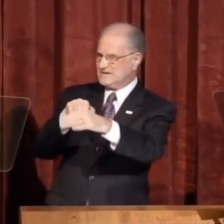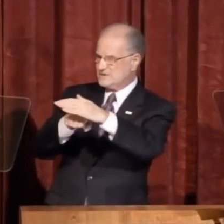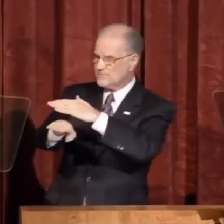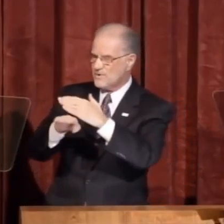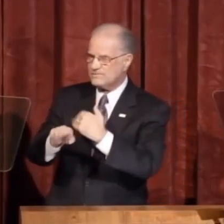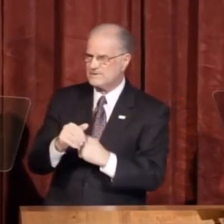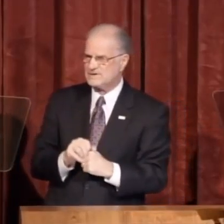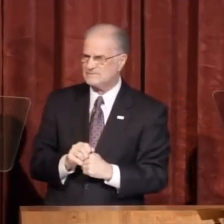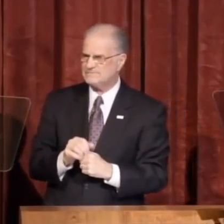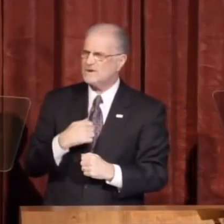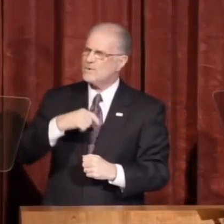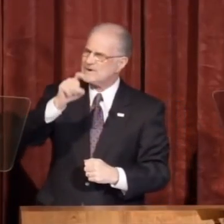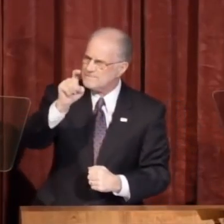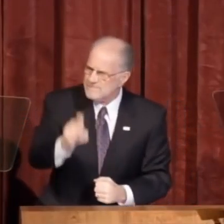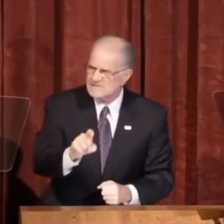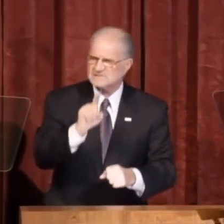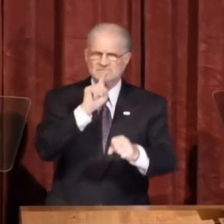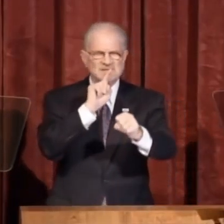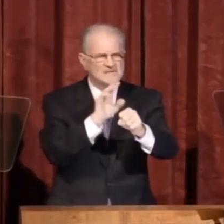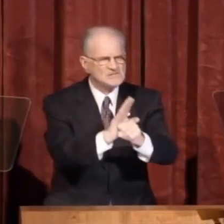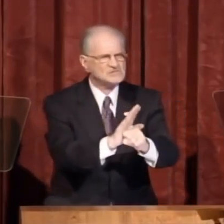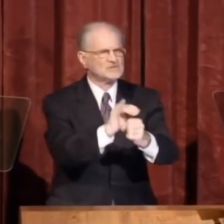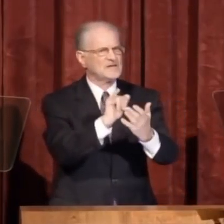the GSP, as a framework for my presentation.